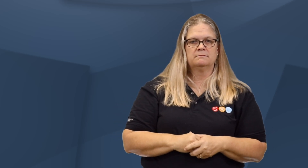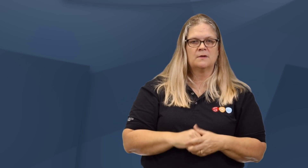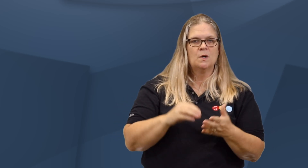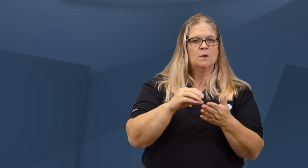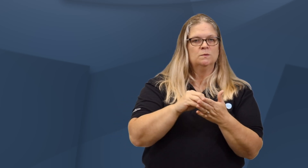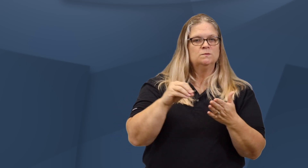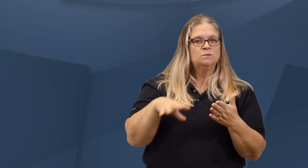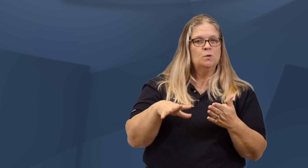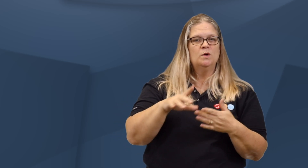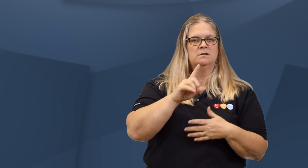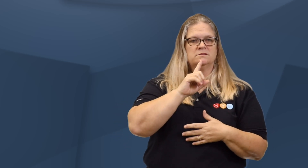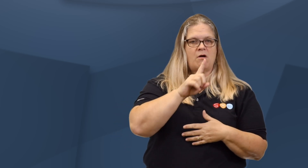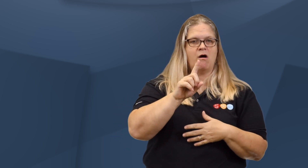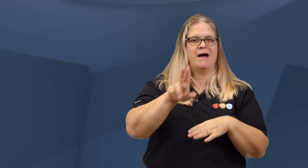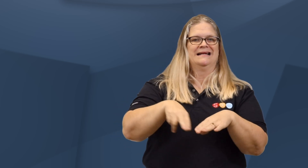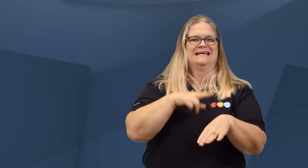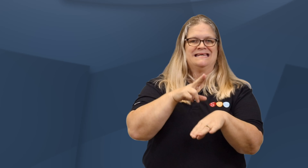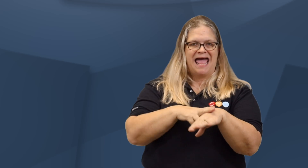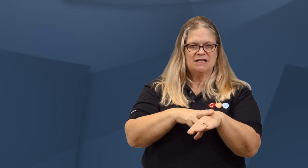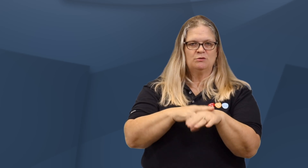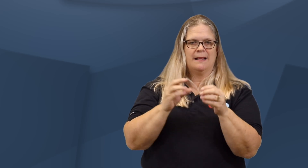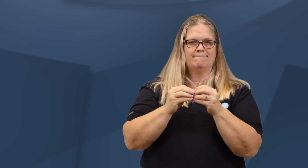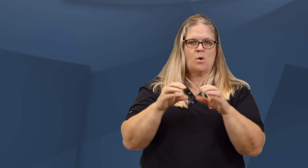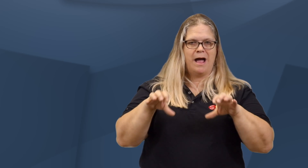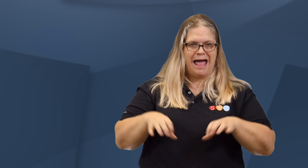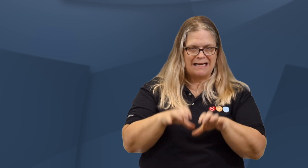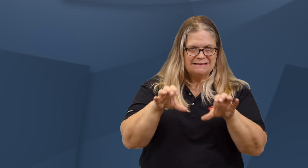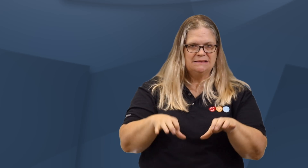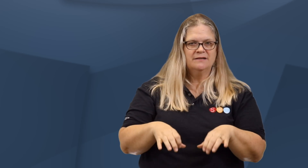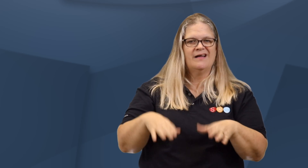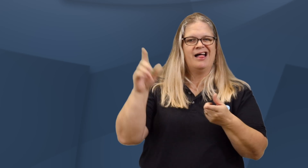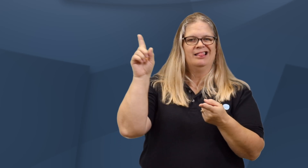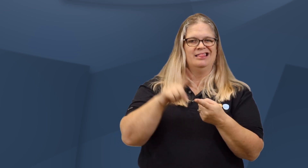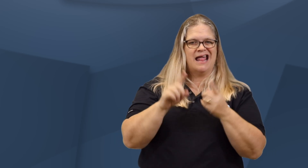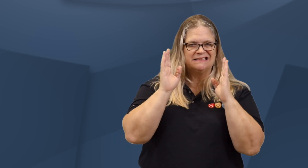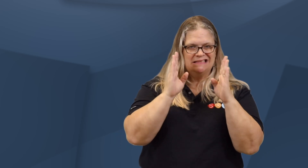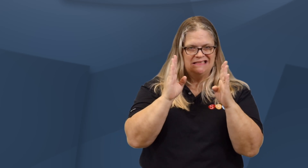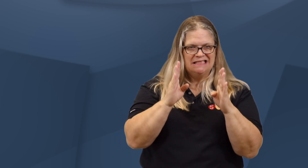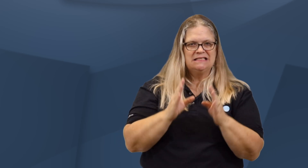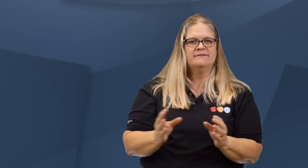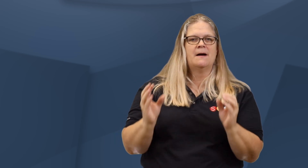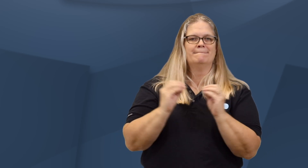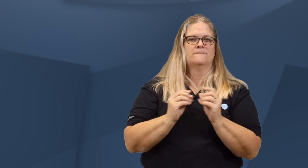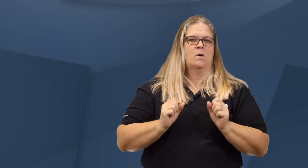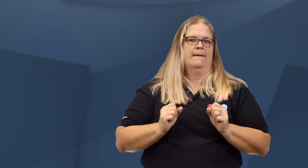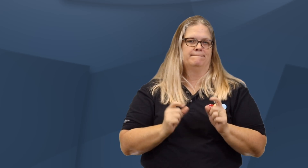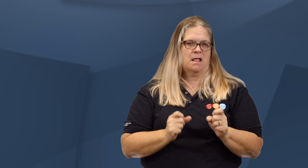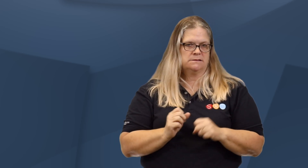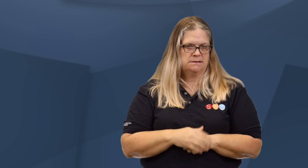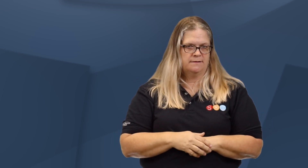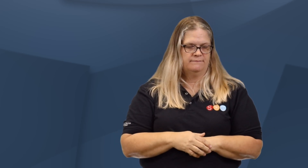Students are naturally more active, less attentive, and more impulsive.